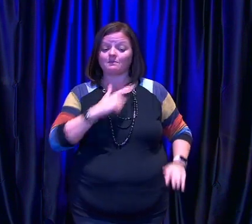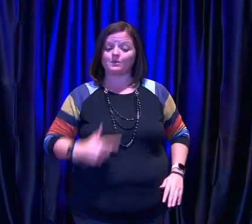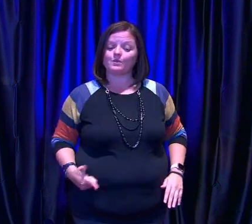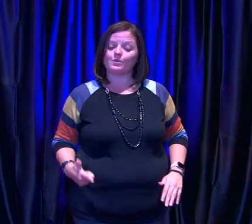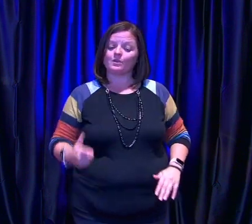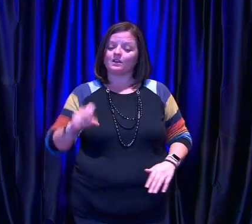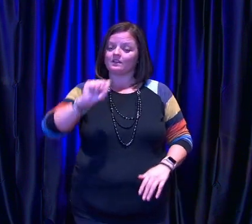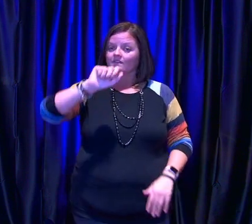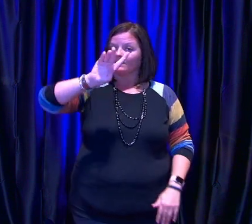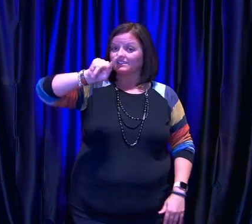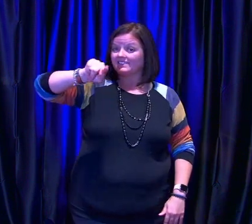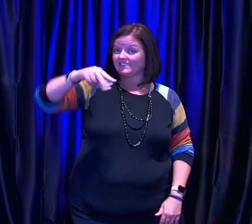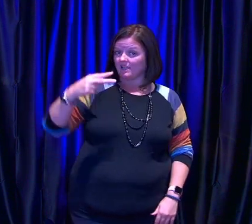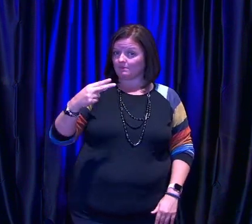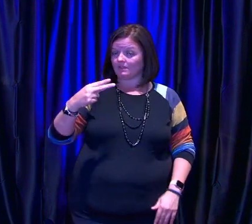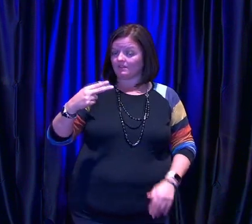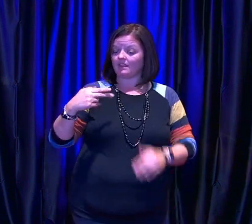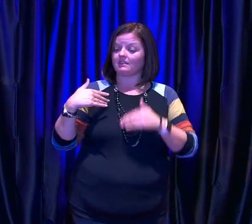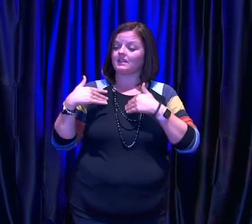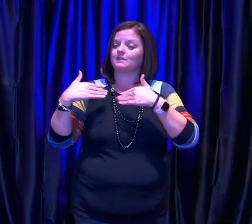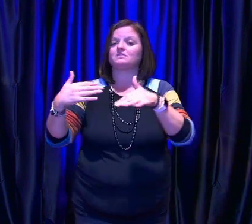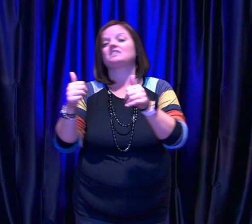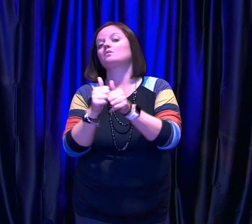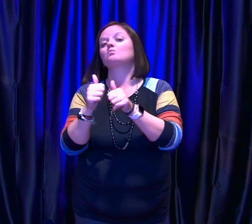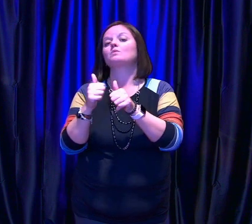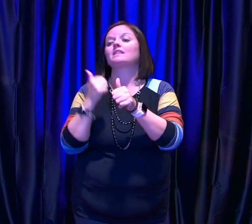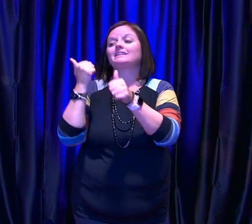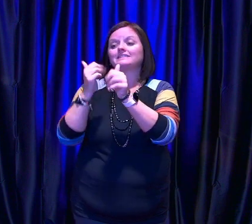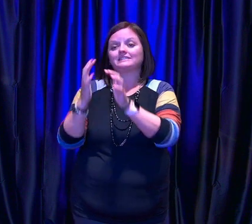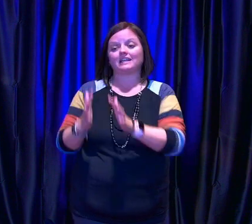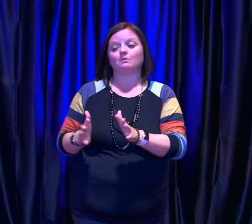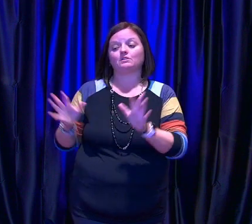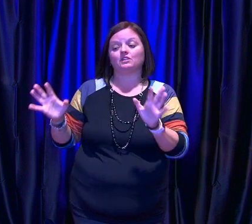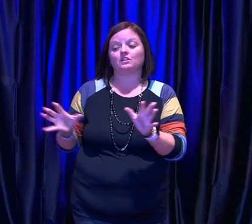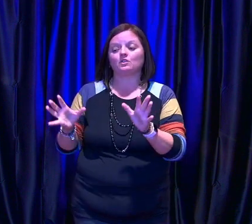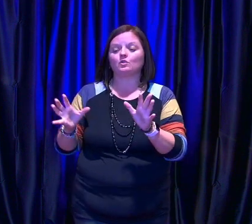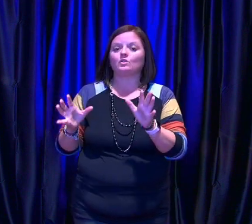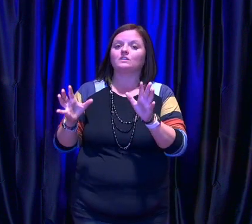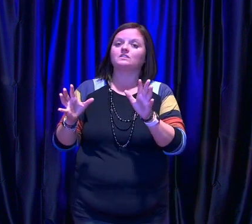proceeded with his disciples he encouraged them to break their laws